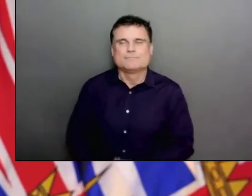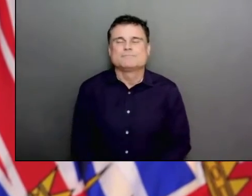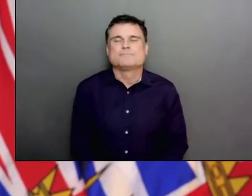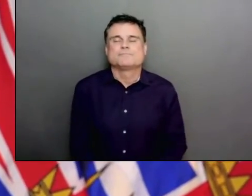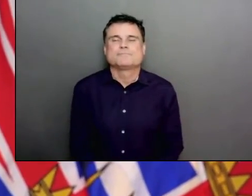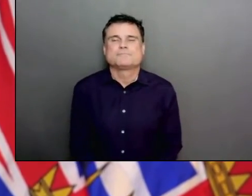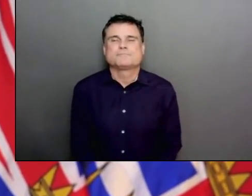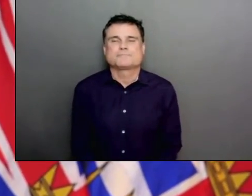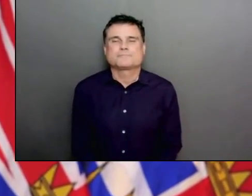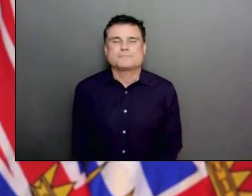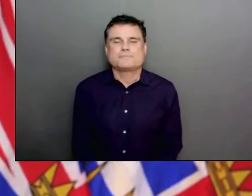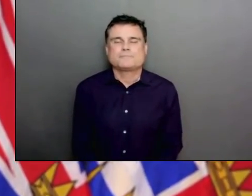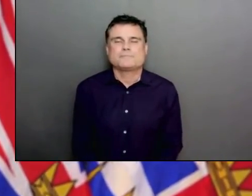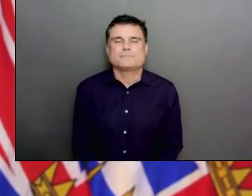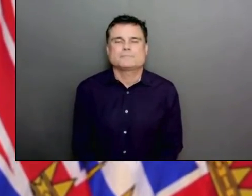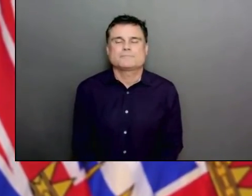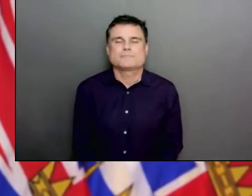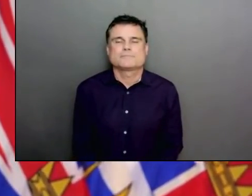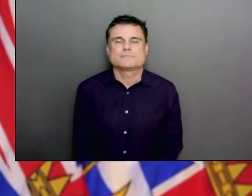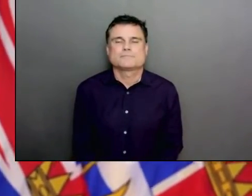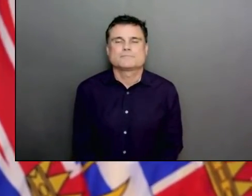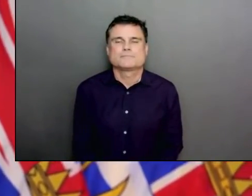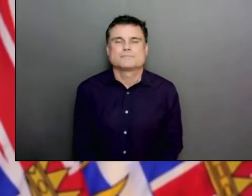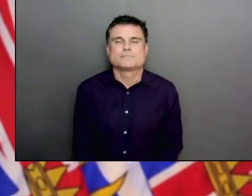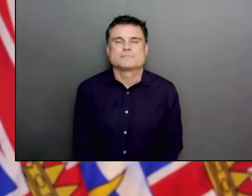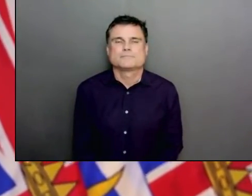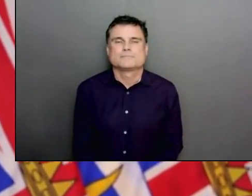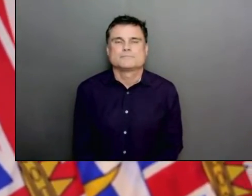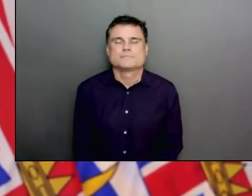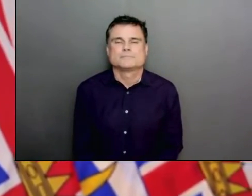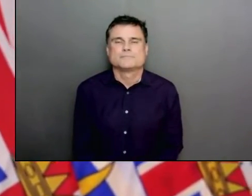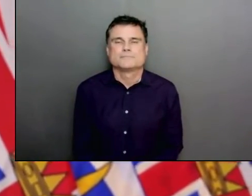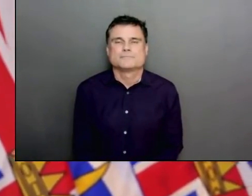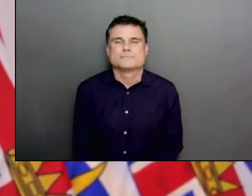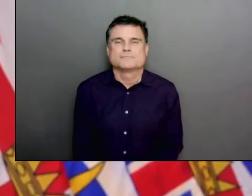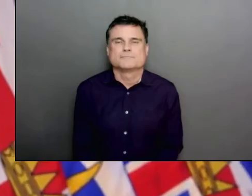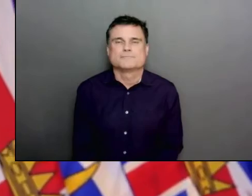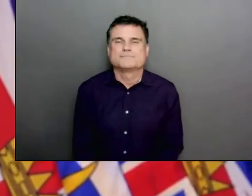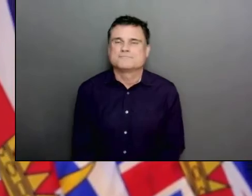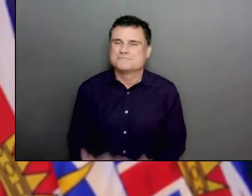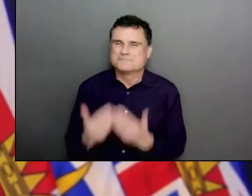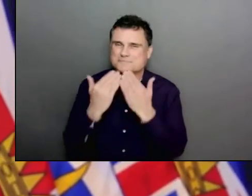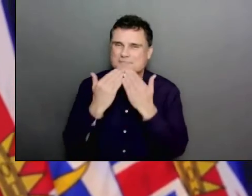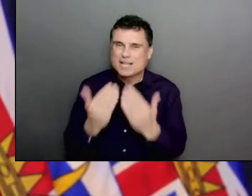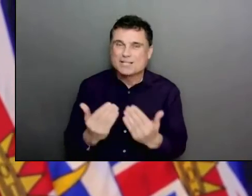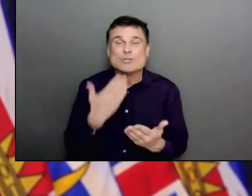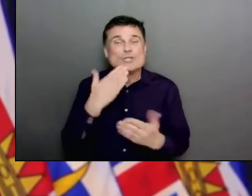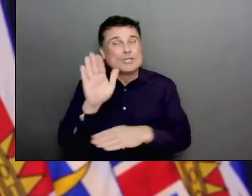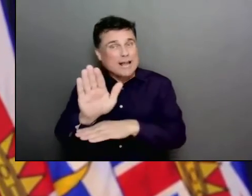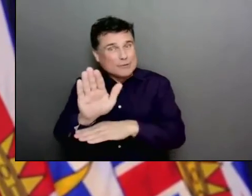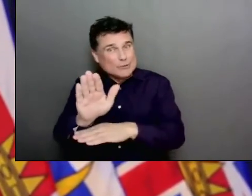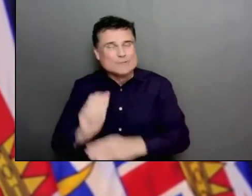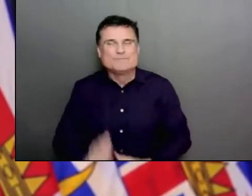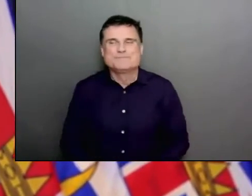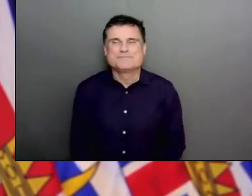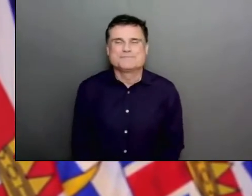Bonnie Henry. DR BONNIE HENRY: Thank you very much and good afternoon. Today we're going to present an update